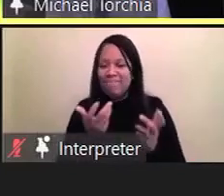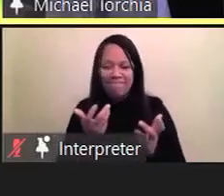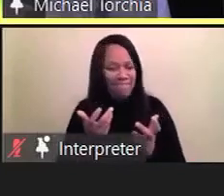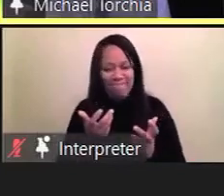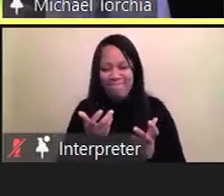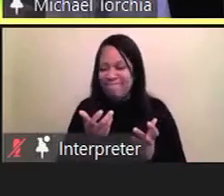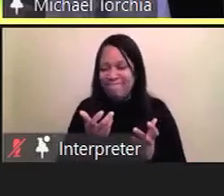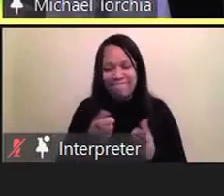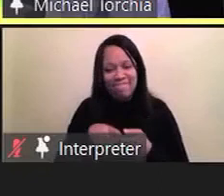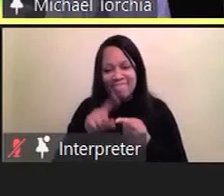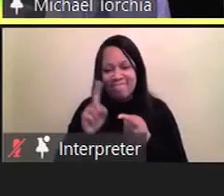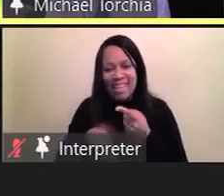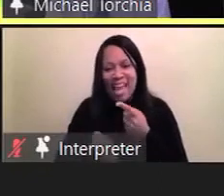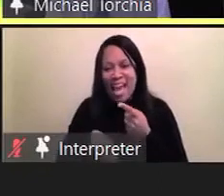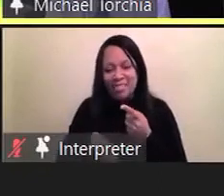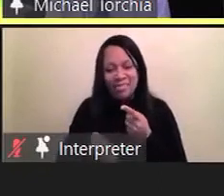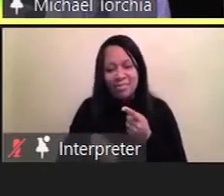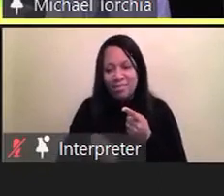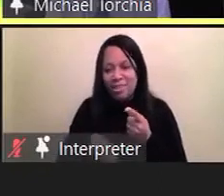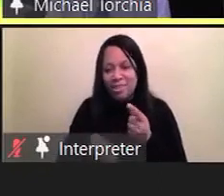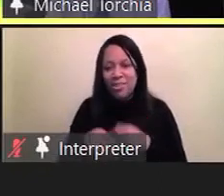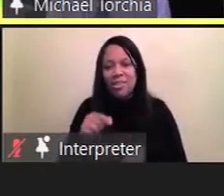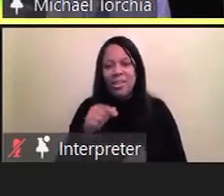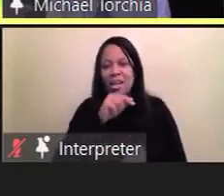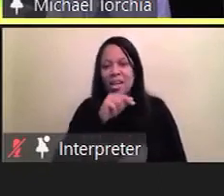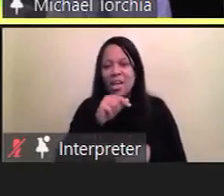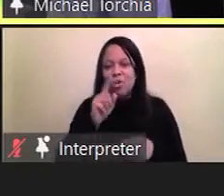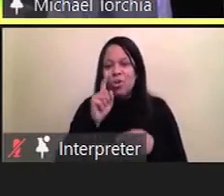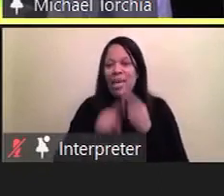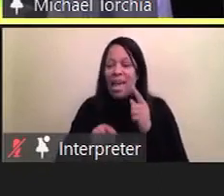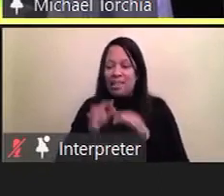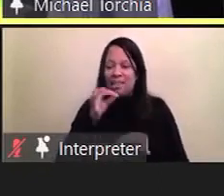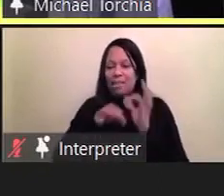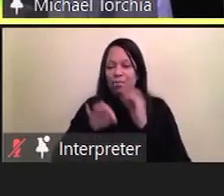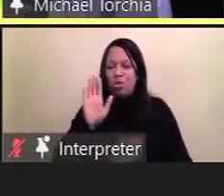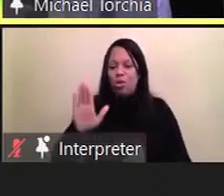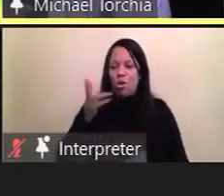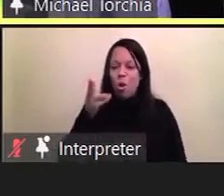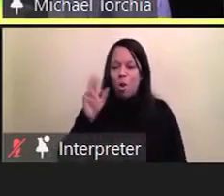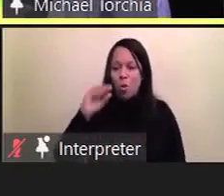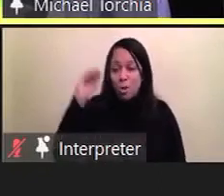You can't substitute your own medical knowledge, however great you think that might be.